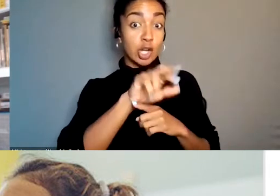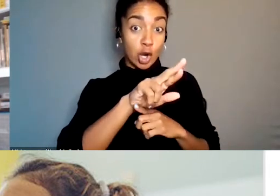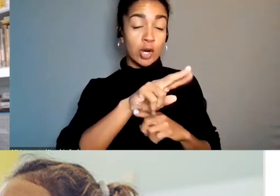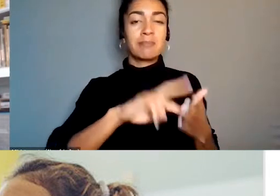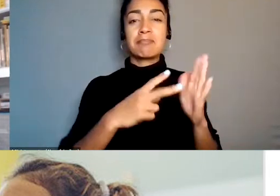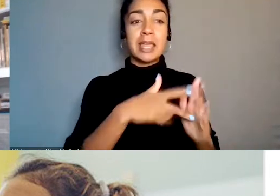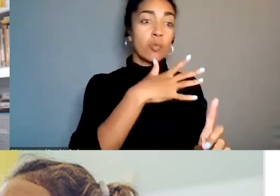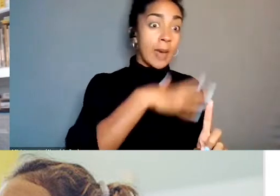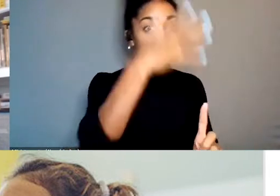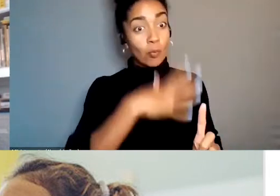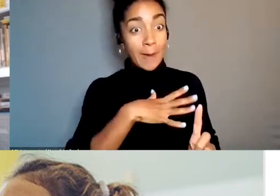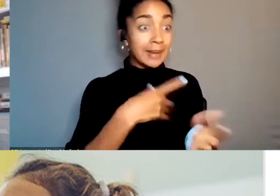We know that gender and sexual minorities like women and girls are discriminated